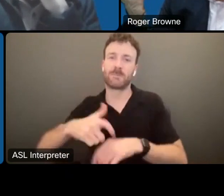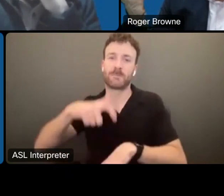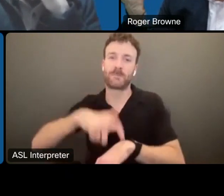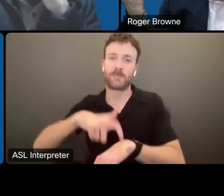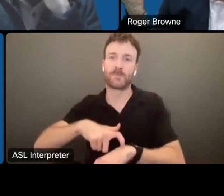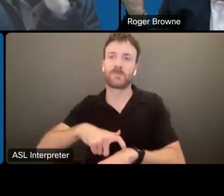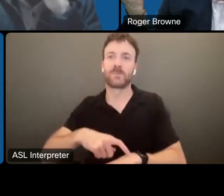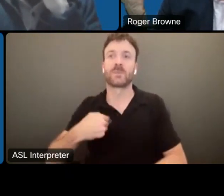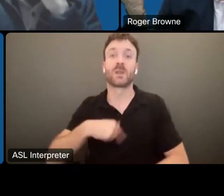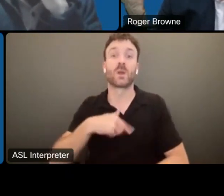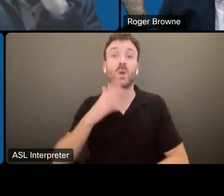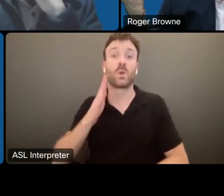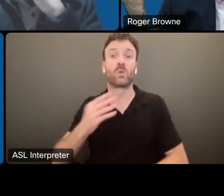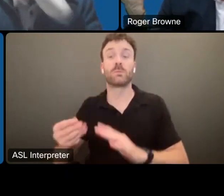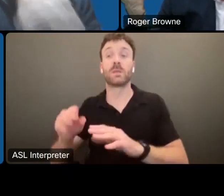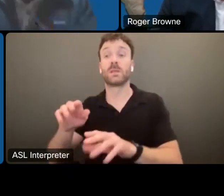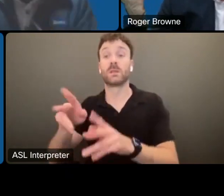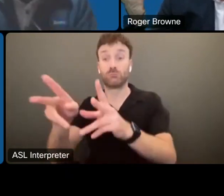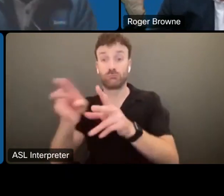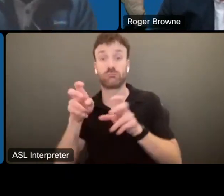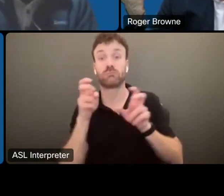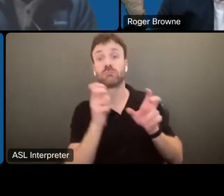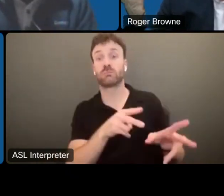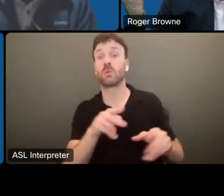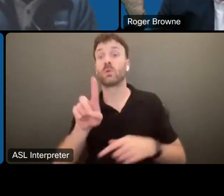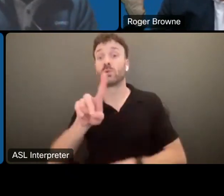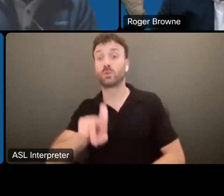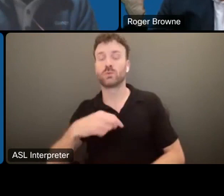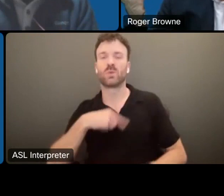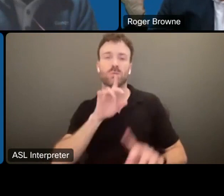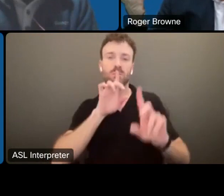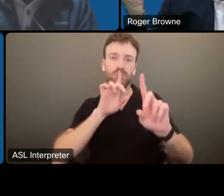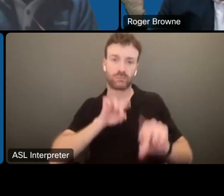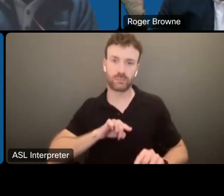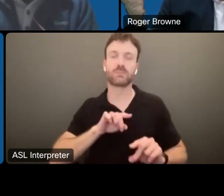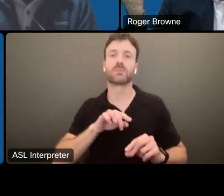We'll be copying these questions and we'll be responding to them with information that